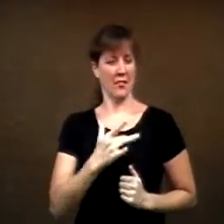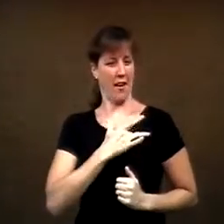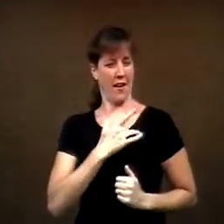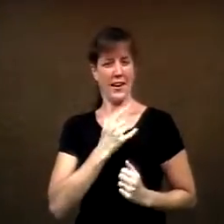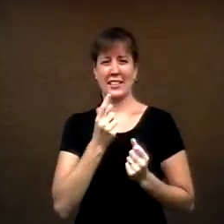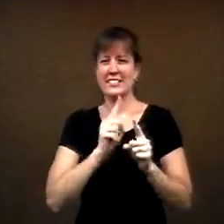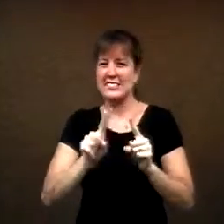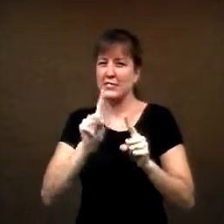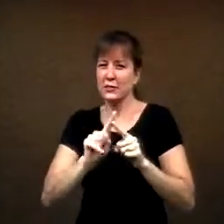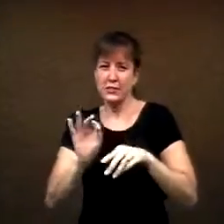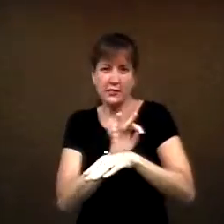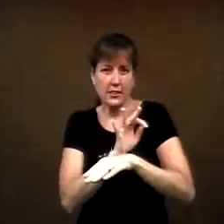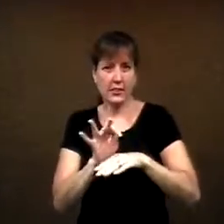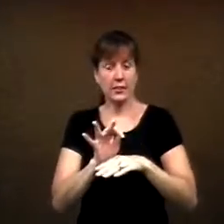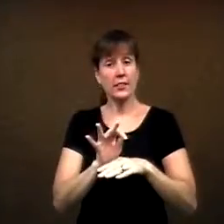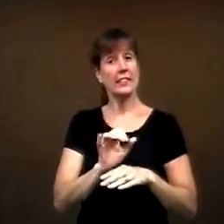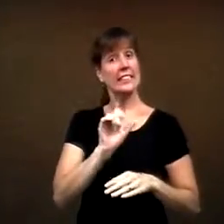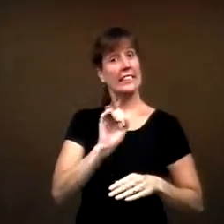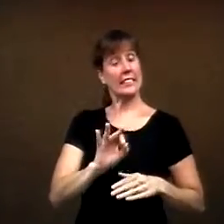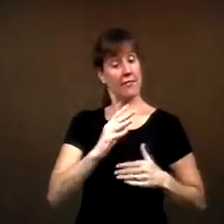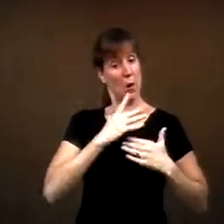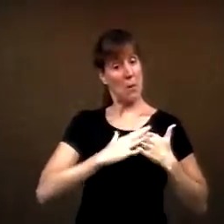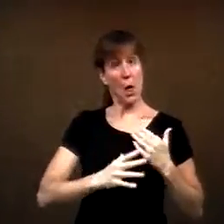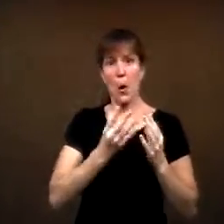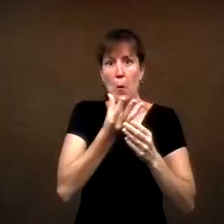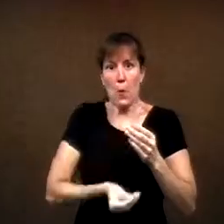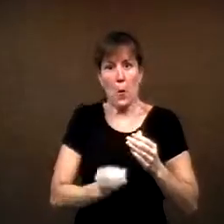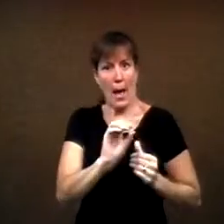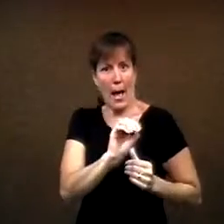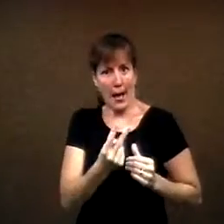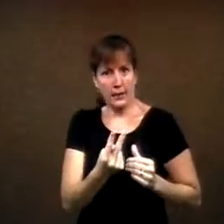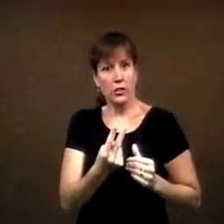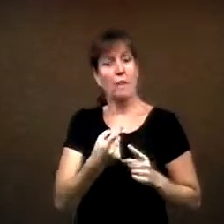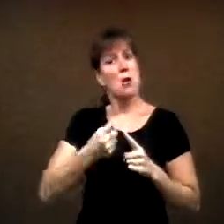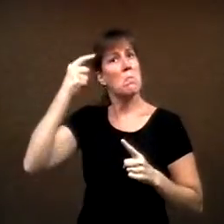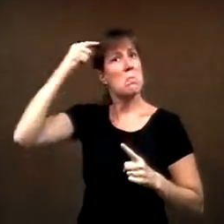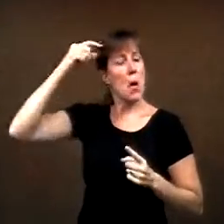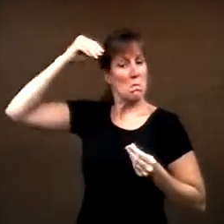that's de-oxygenated, that's flowing from the brain, for example, or from the pancreas,